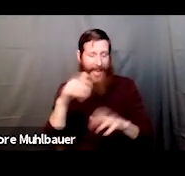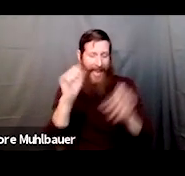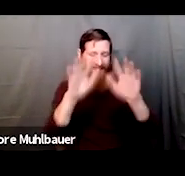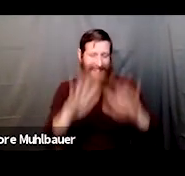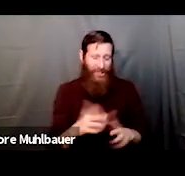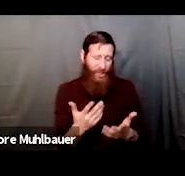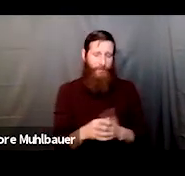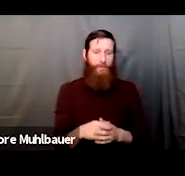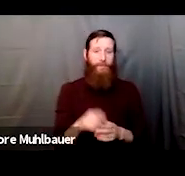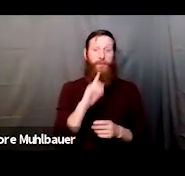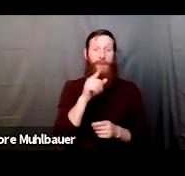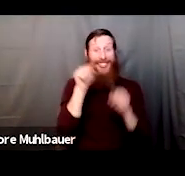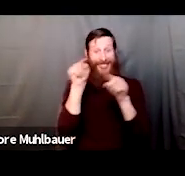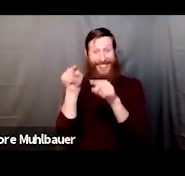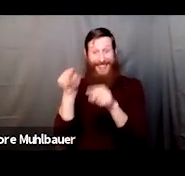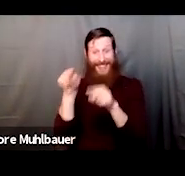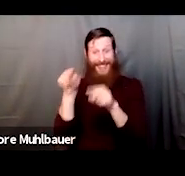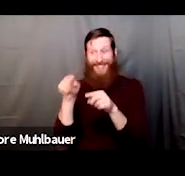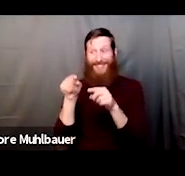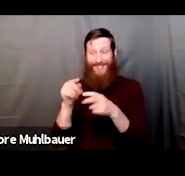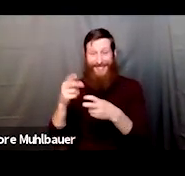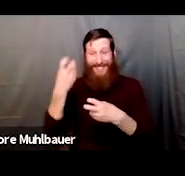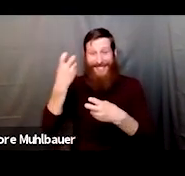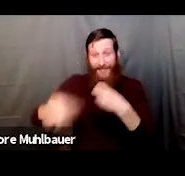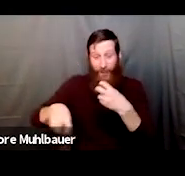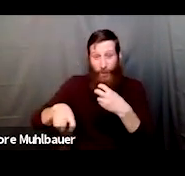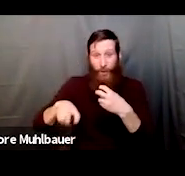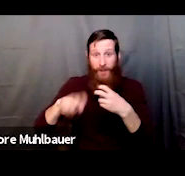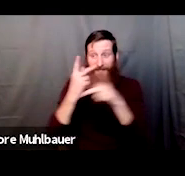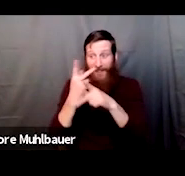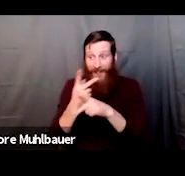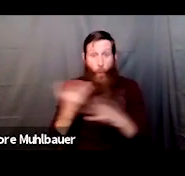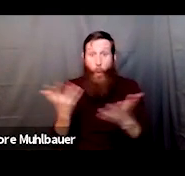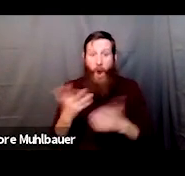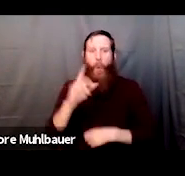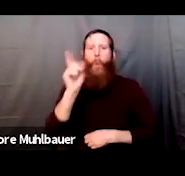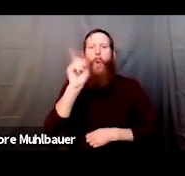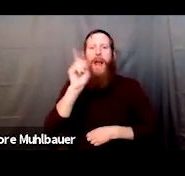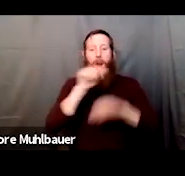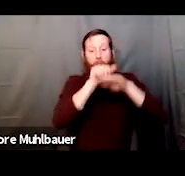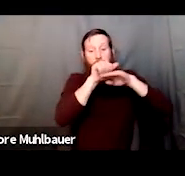More difficult to sus out is the terrain where avalanches will run and ultimately stop